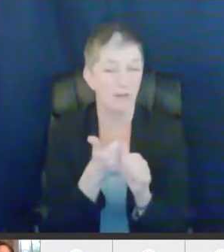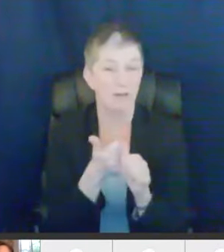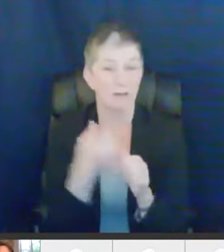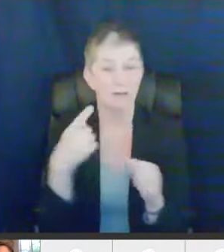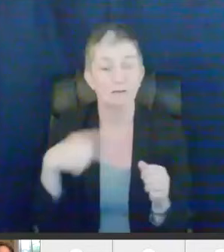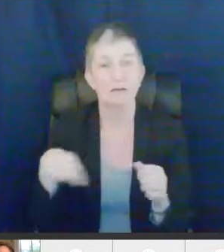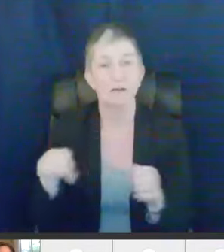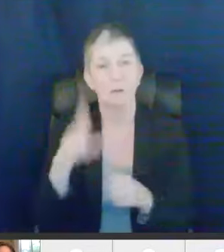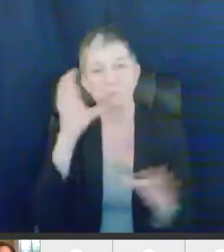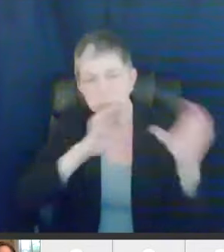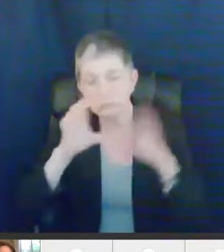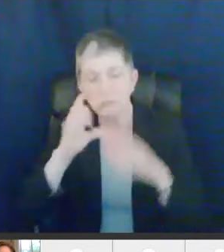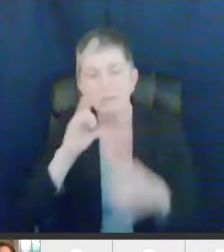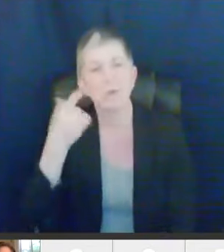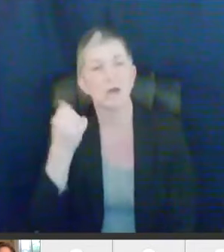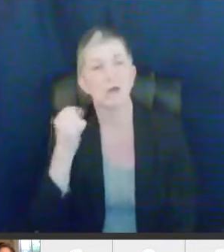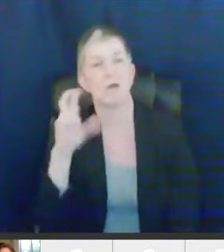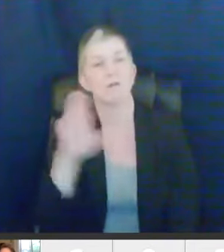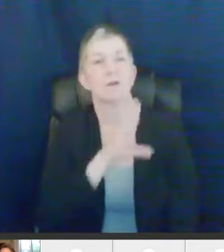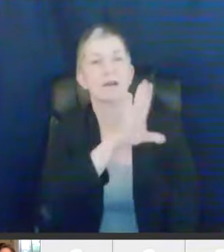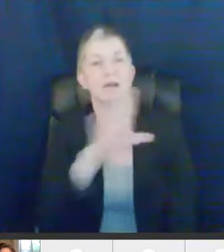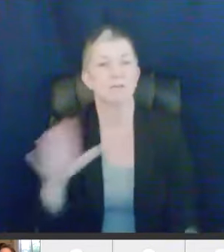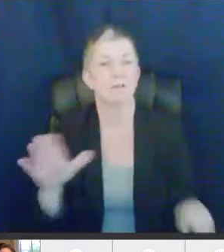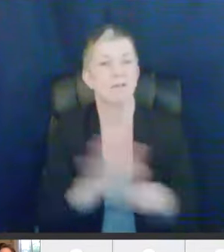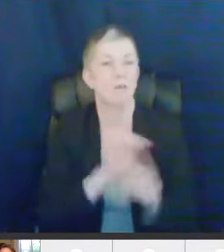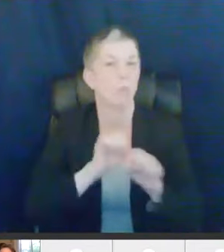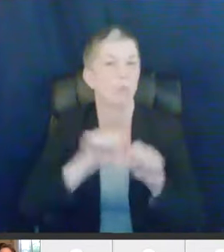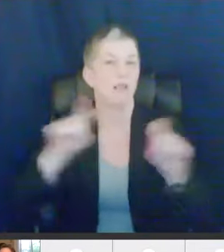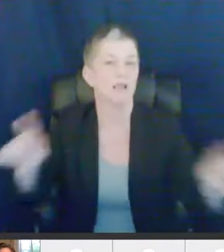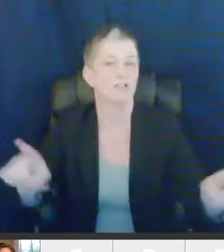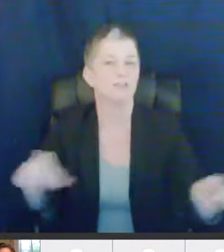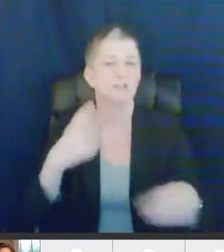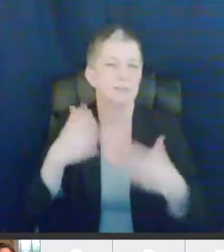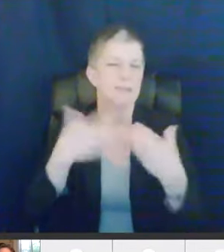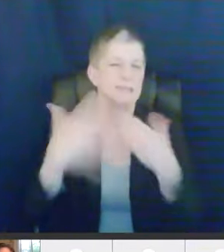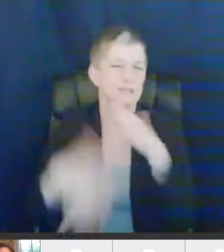for the governor's full release it shouldn't be difficult to find so we